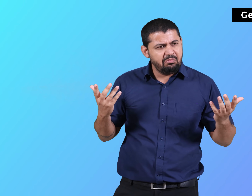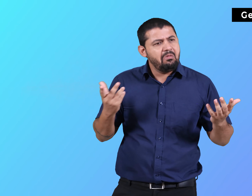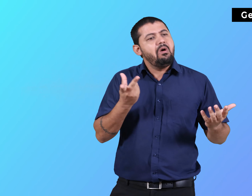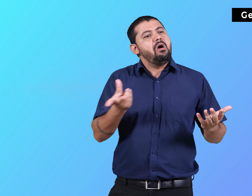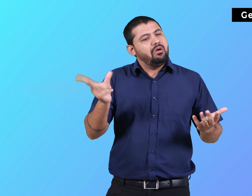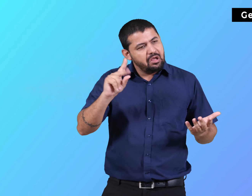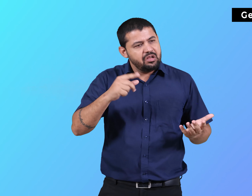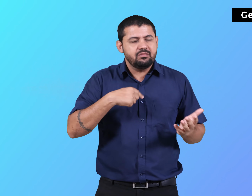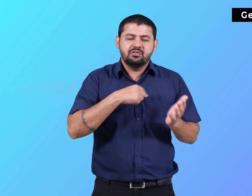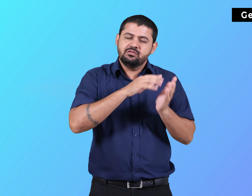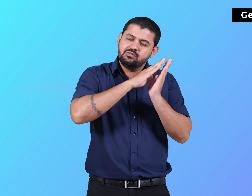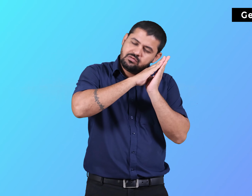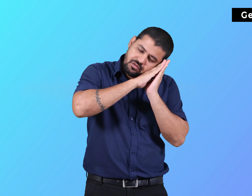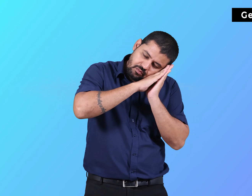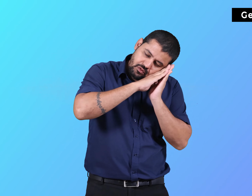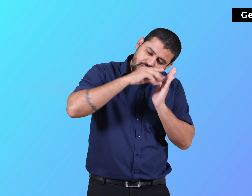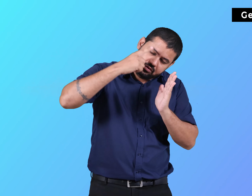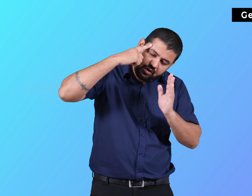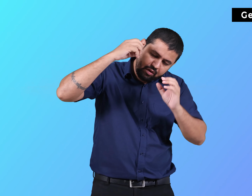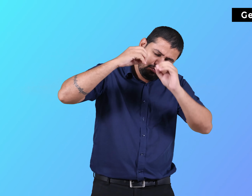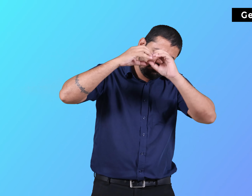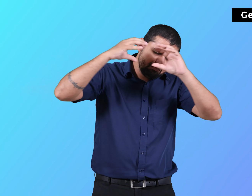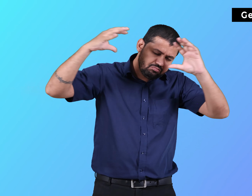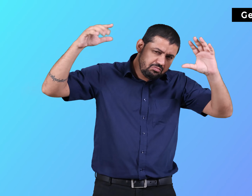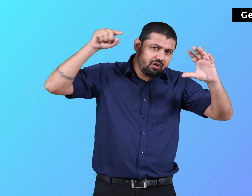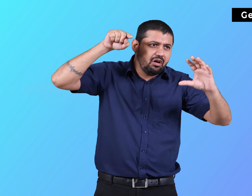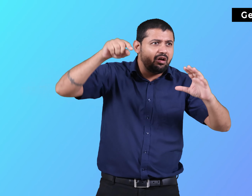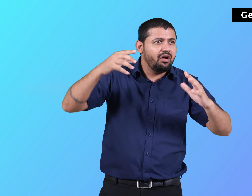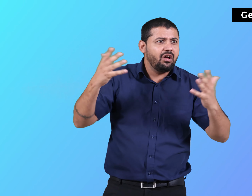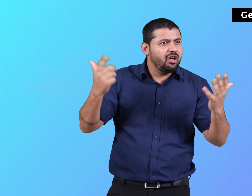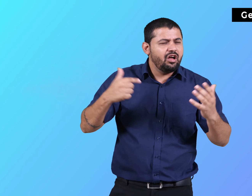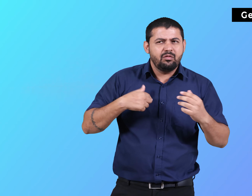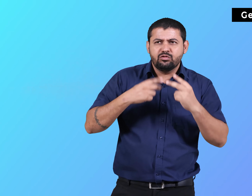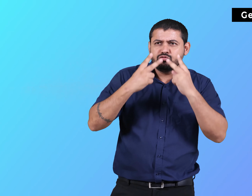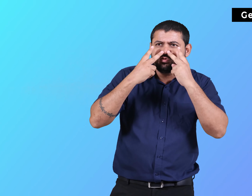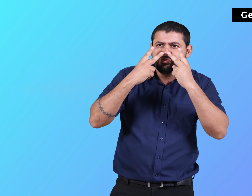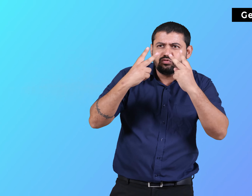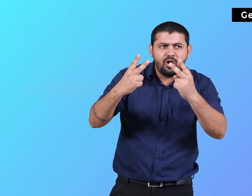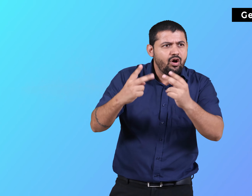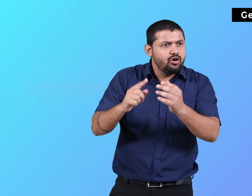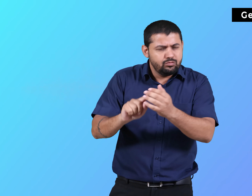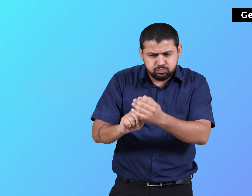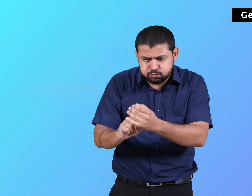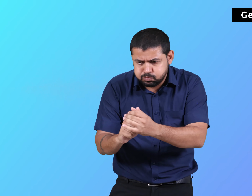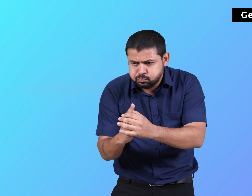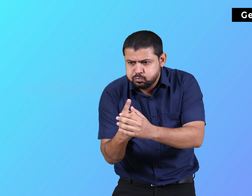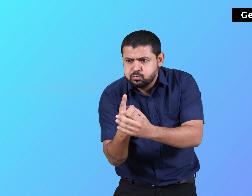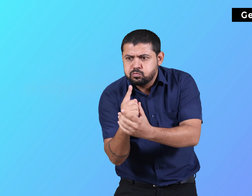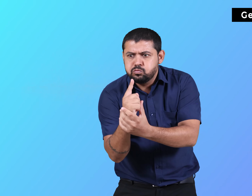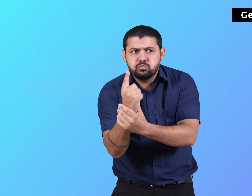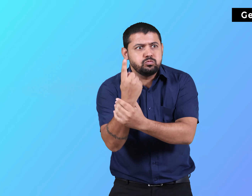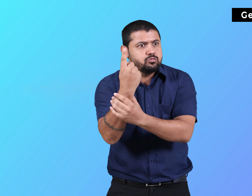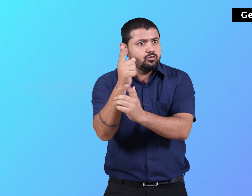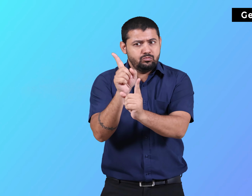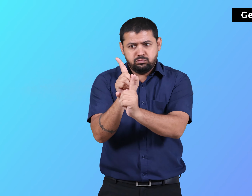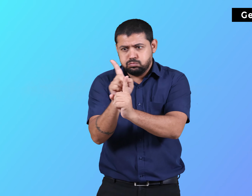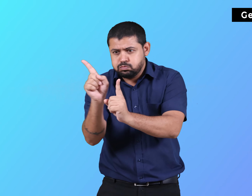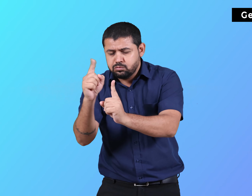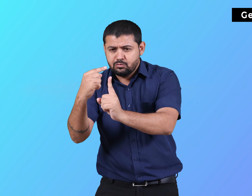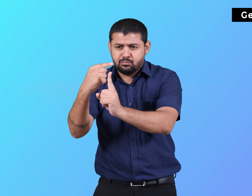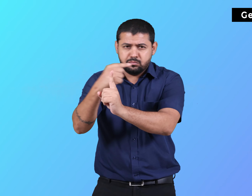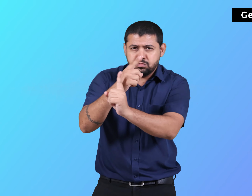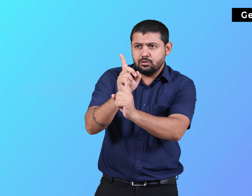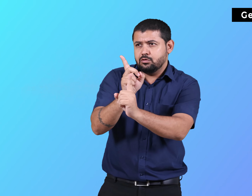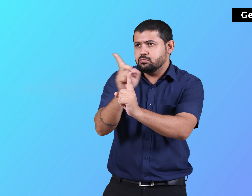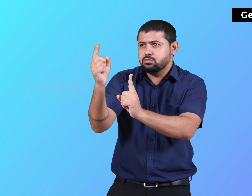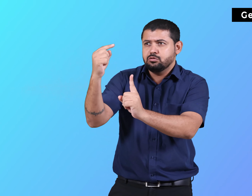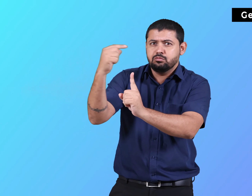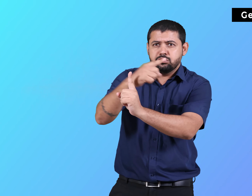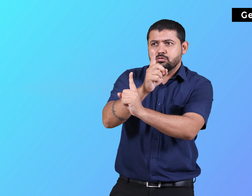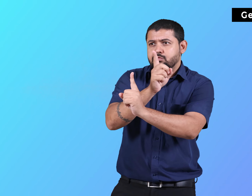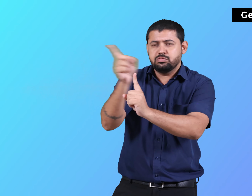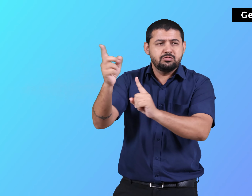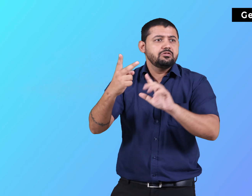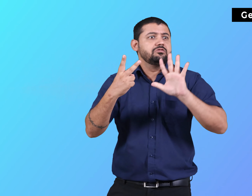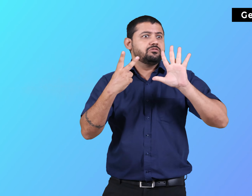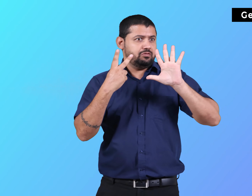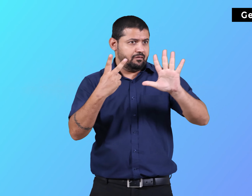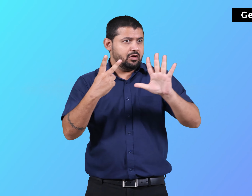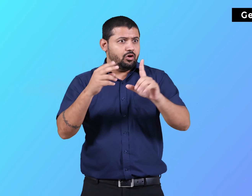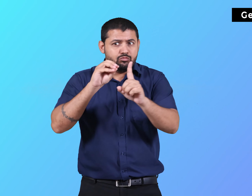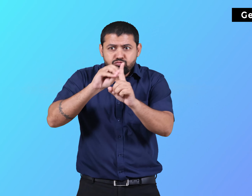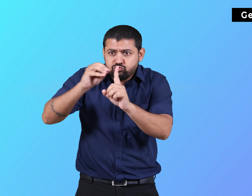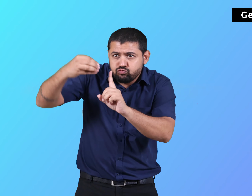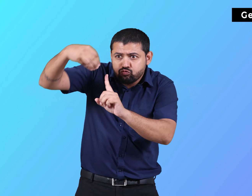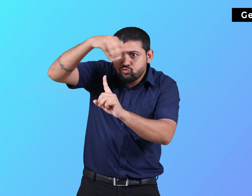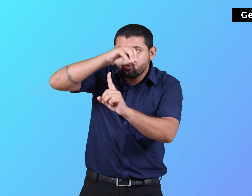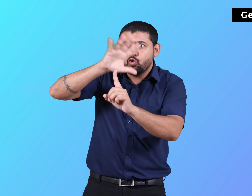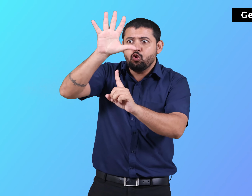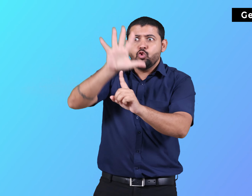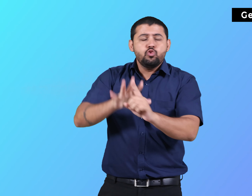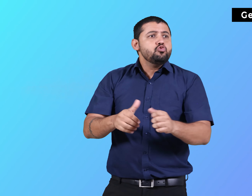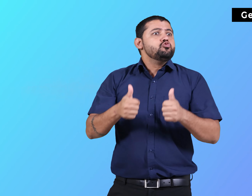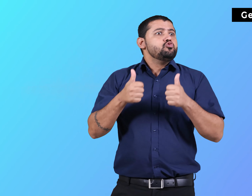“In my next dream I saw seven heads of grain growing on one plant. They were healthy and full of grain.